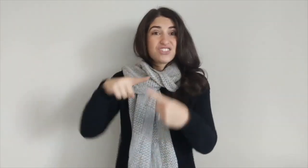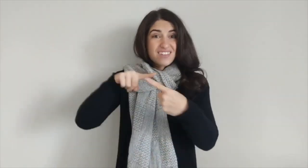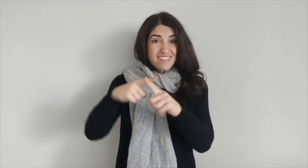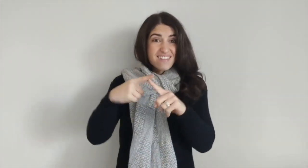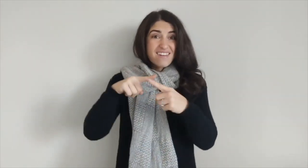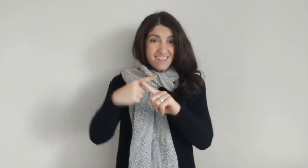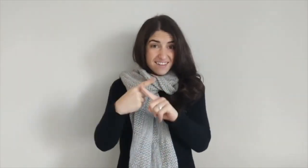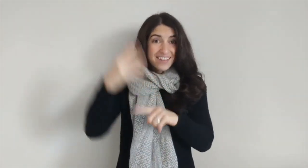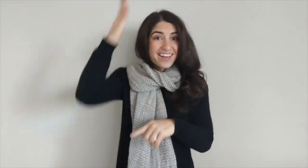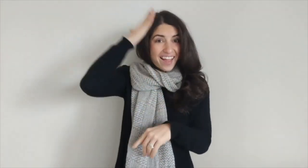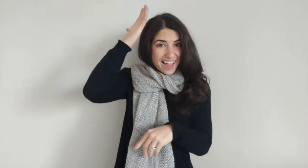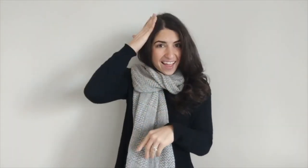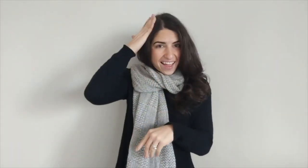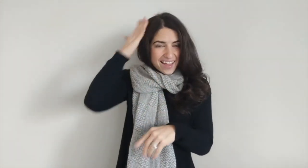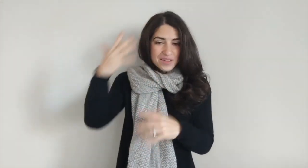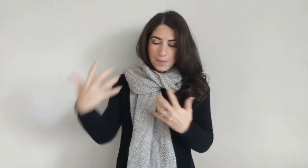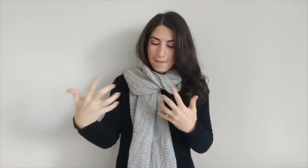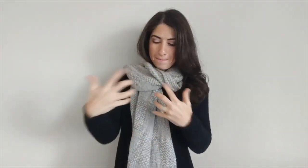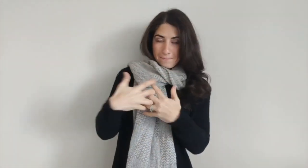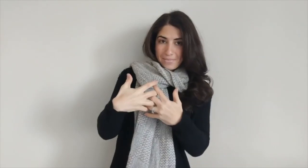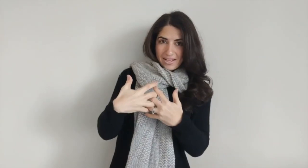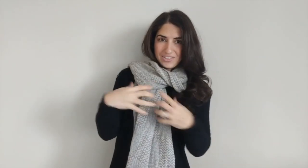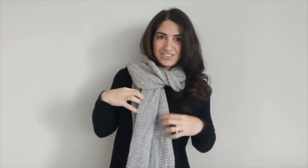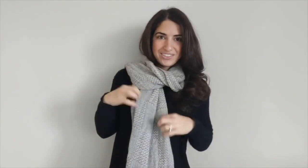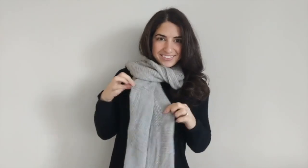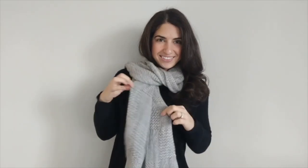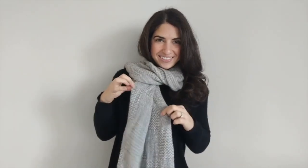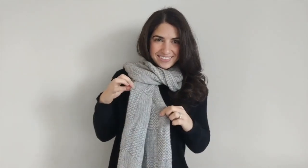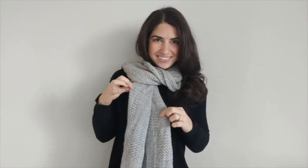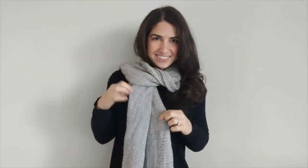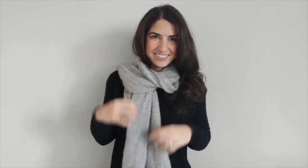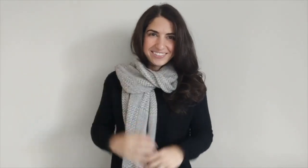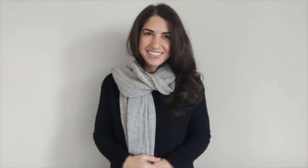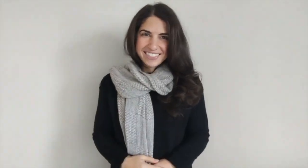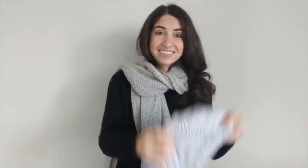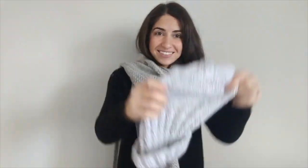She knitted a hat to match the scarf!